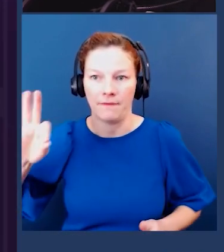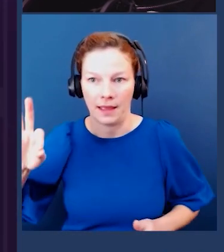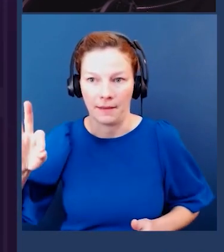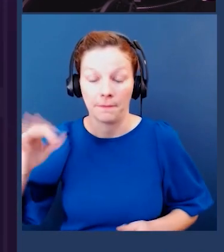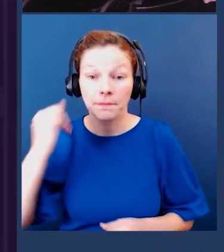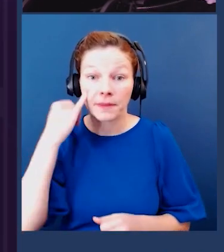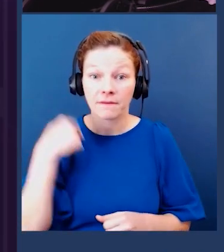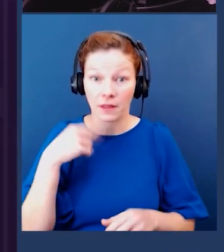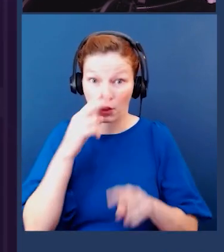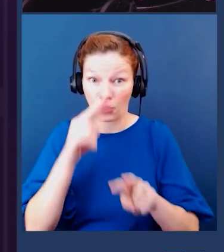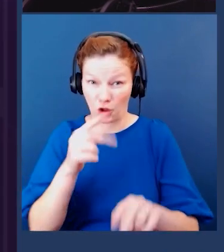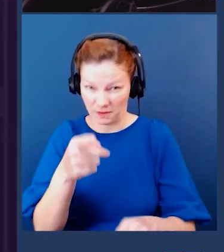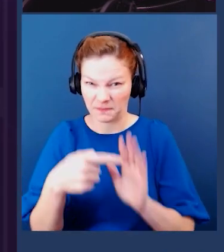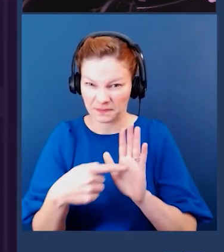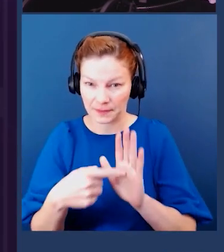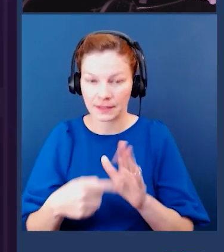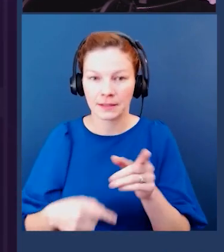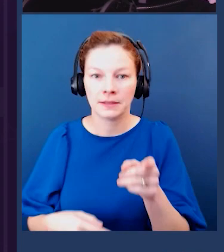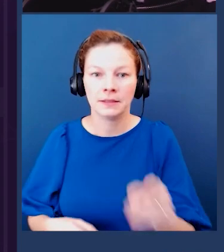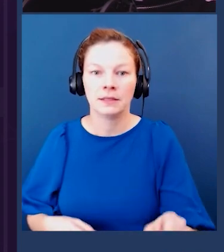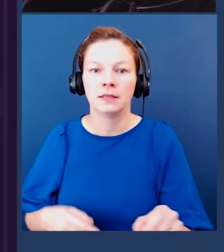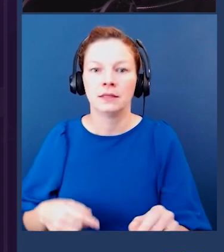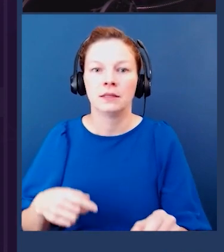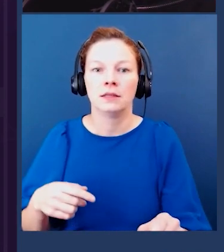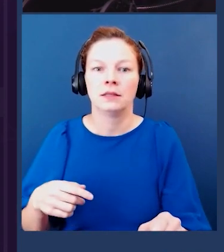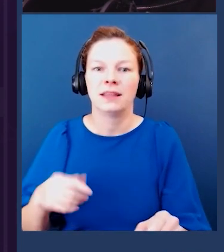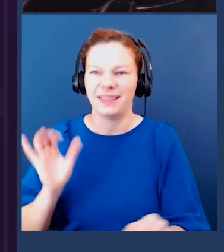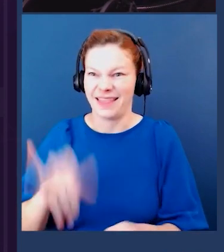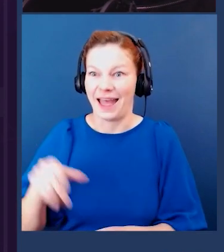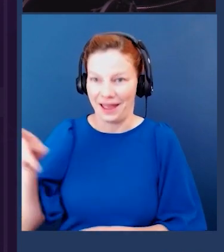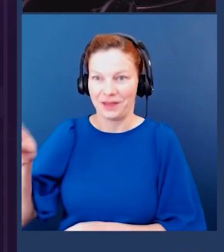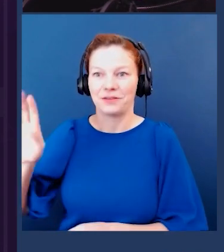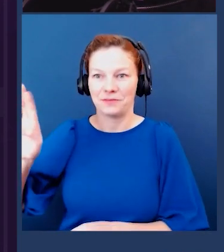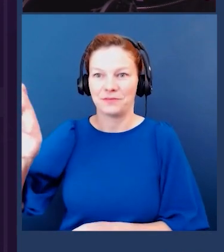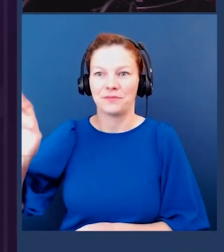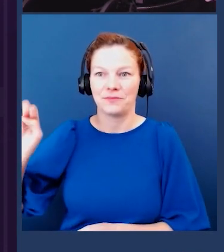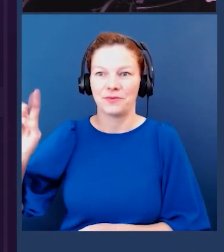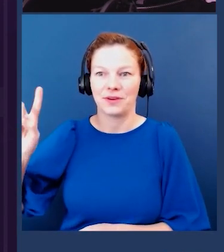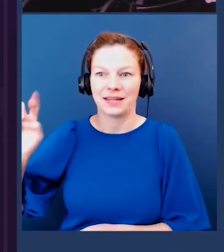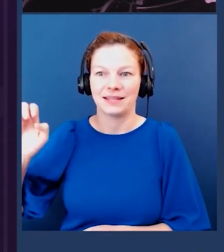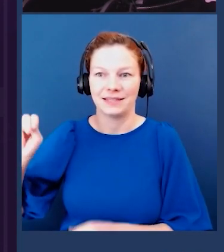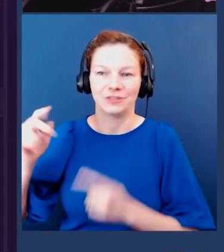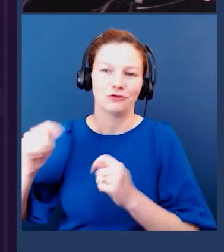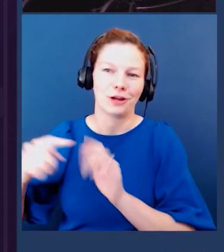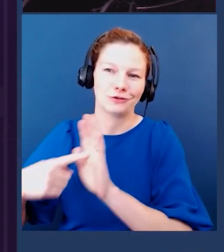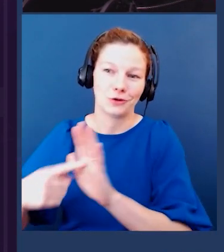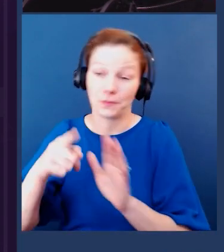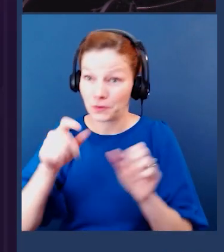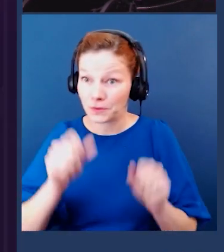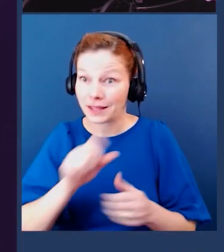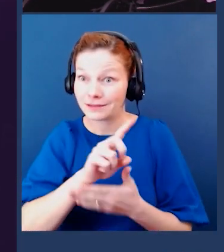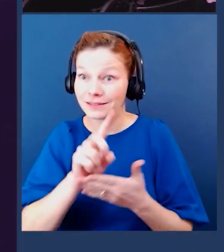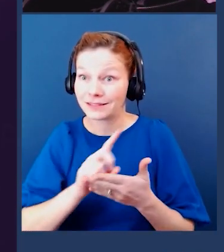you have exactly what Brendan wanted to show. So the ability to design your store, have rotation rules.